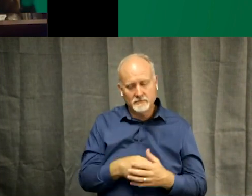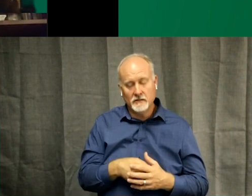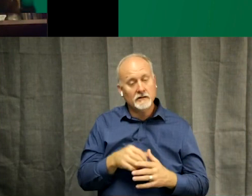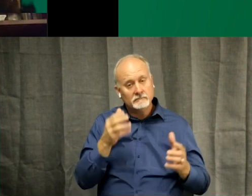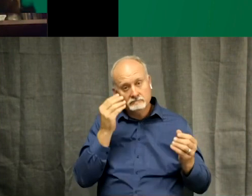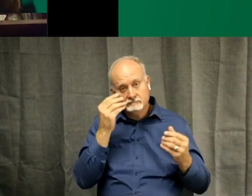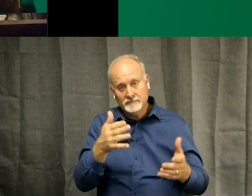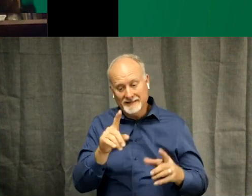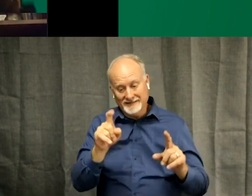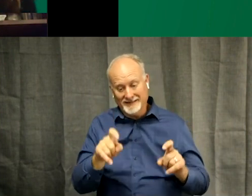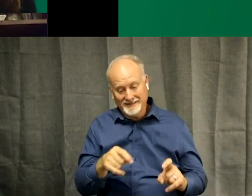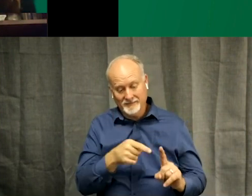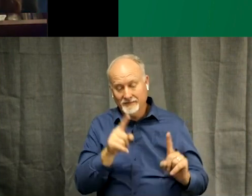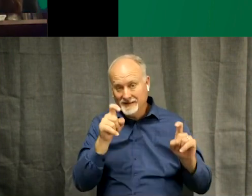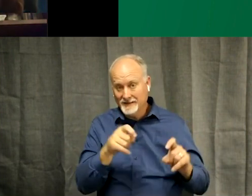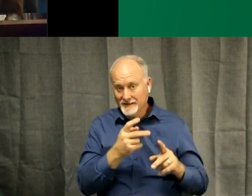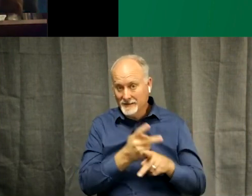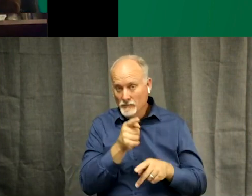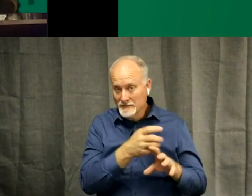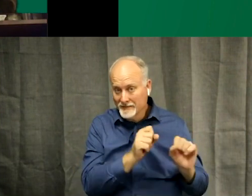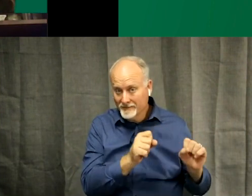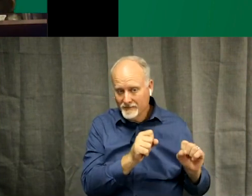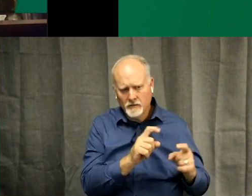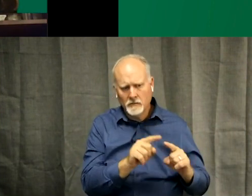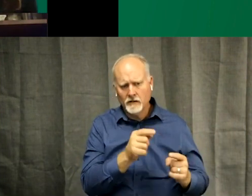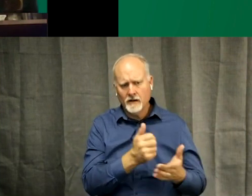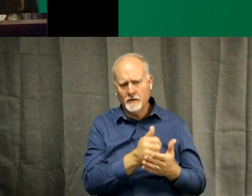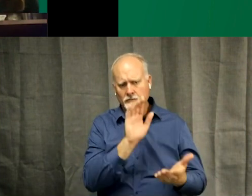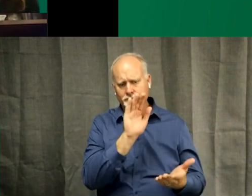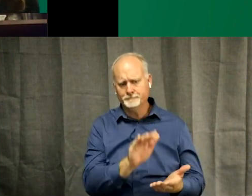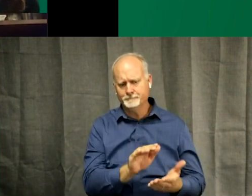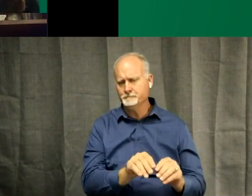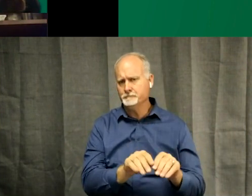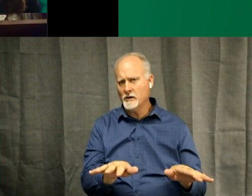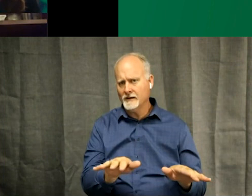that not only keep you safe but minimize the spread of coal bit to you and others three update